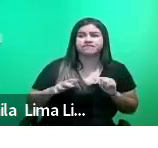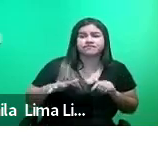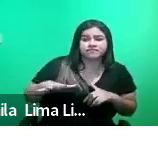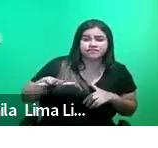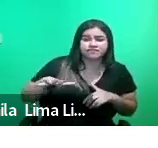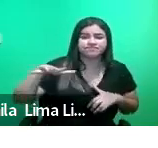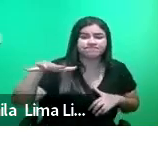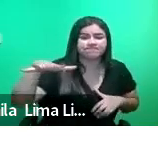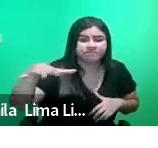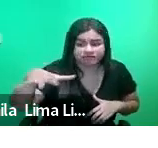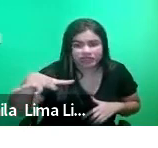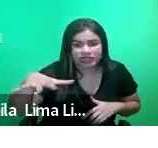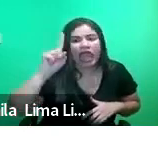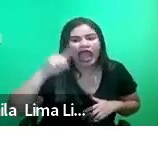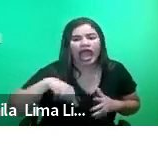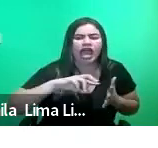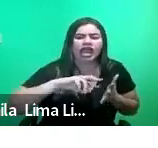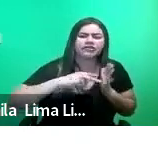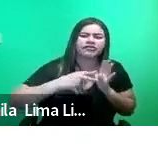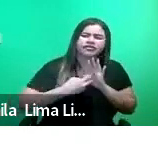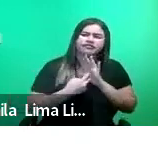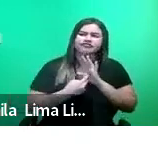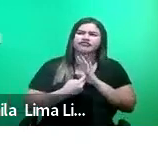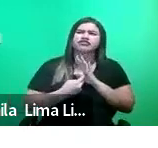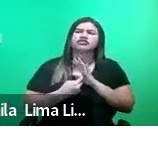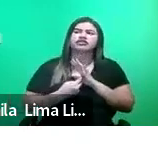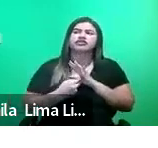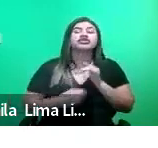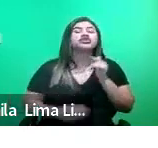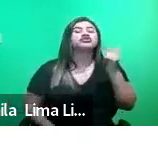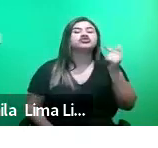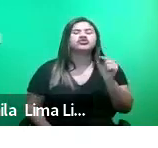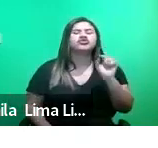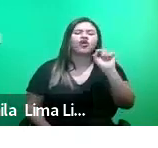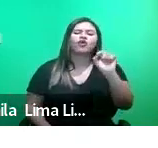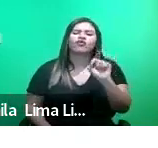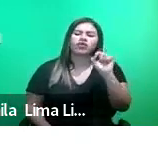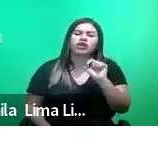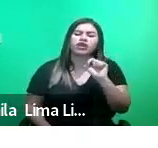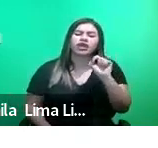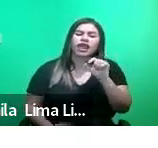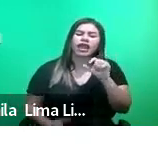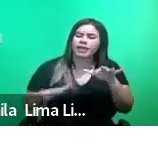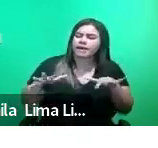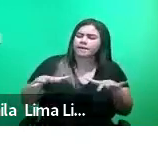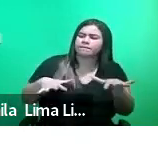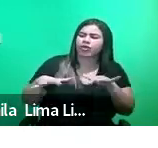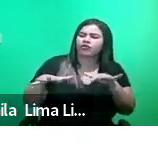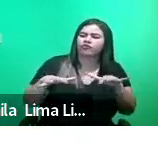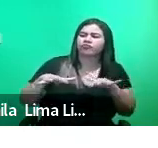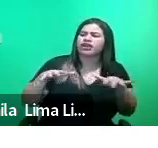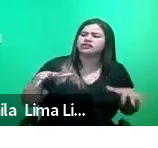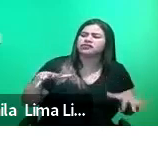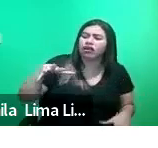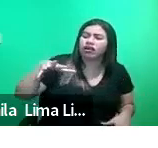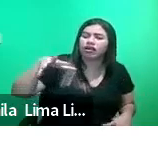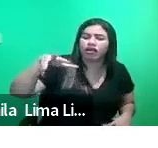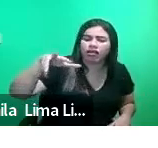moon, and I was only moon, and those only subsequently on asis basis of the fact that the asis of the fact that the on successful rusty successful rusty movement is connected to